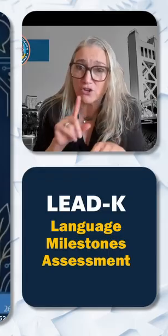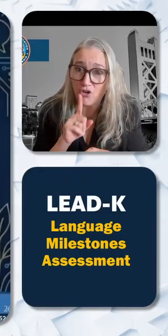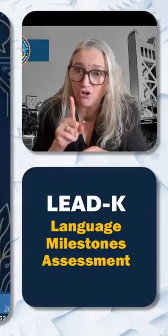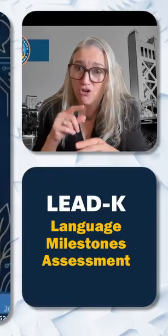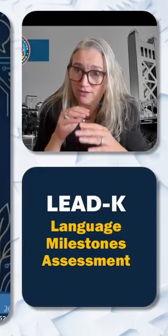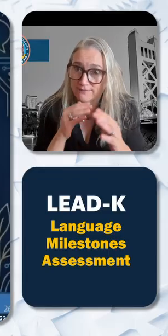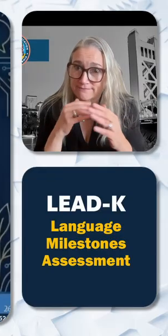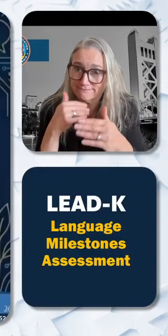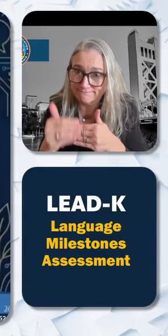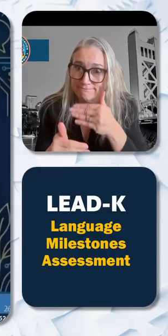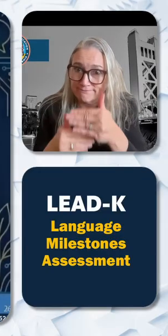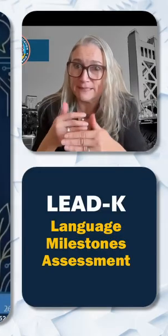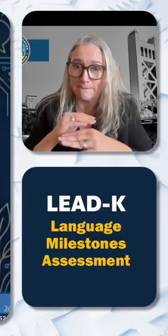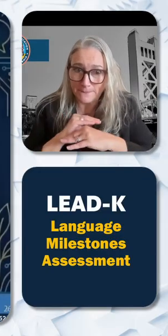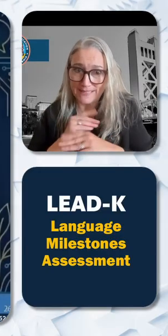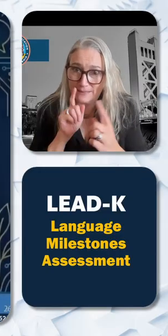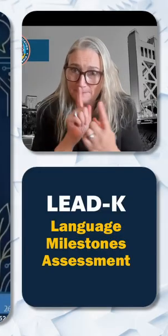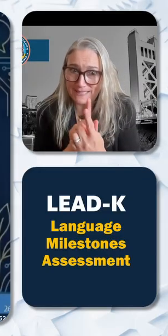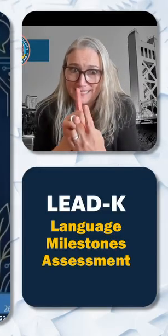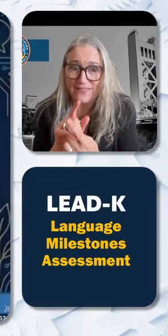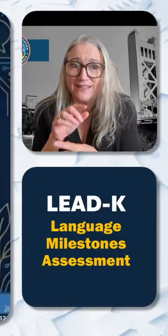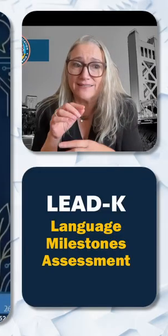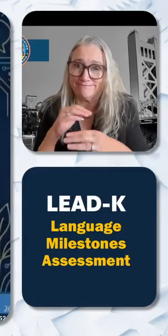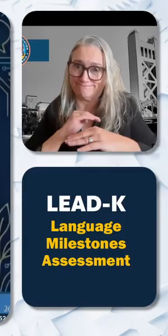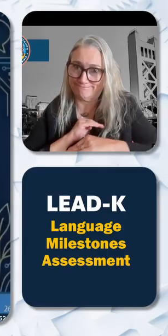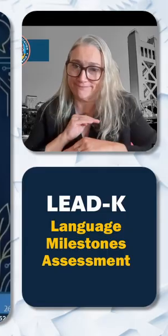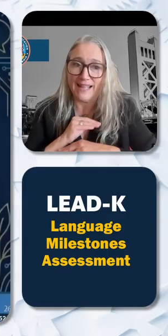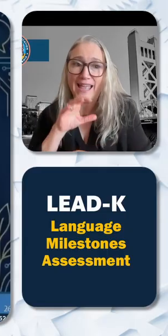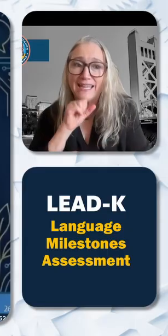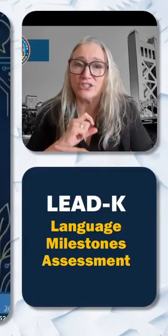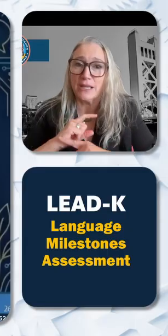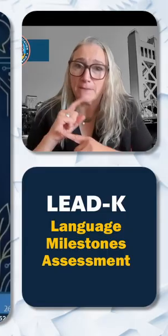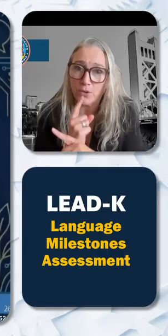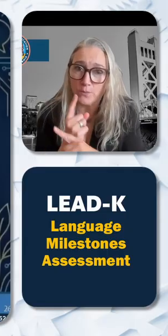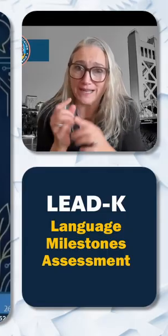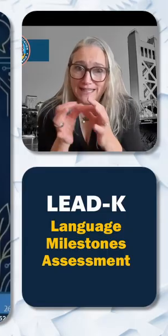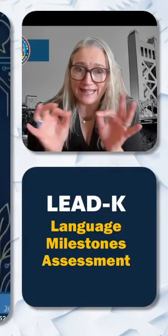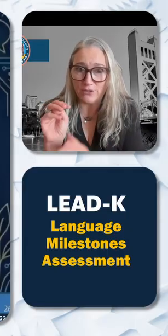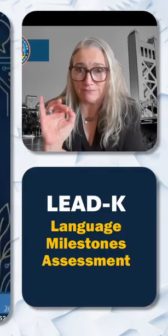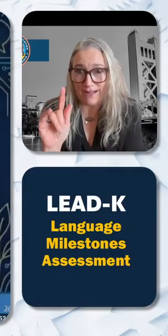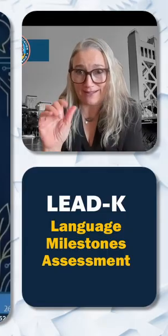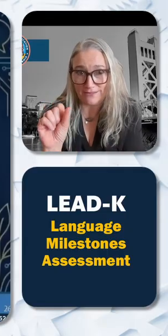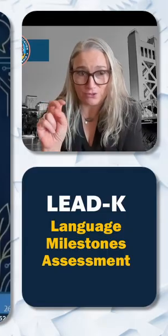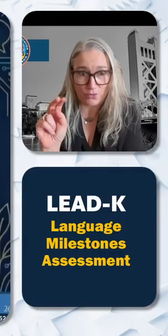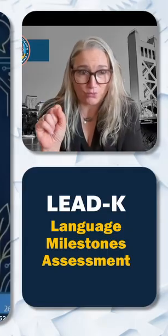to ensure deaf children are meeting age-appropriate language milestones.